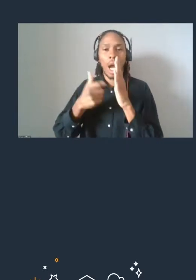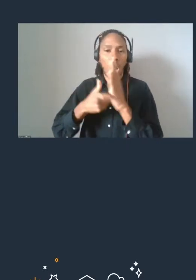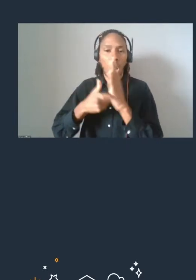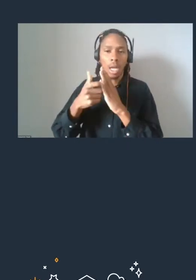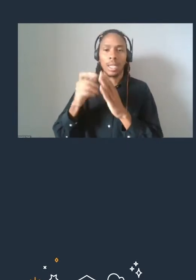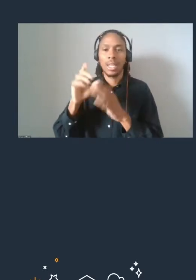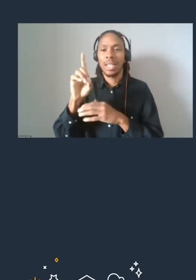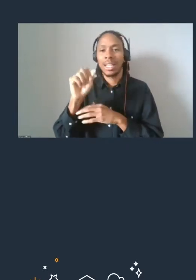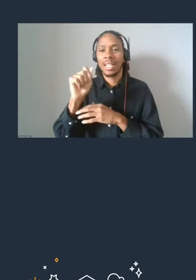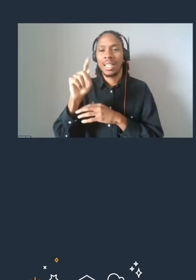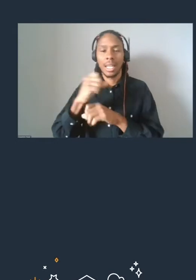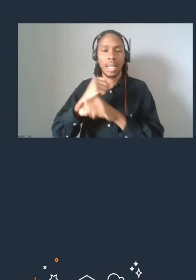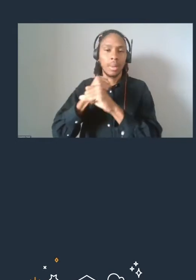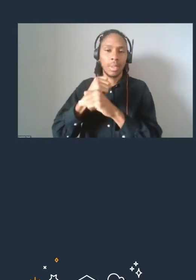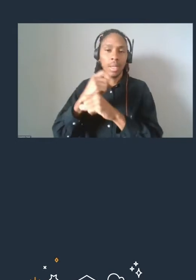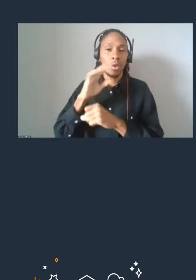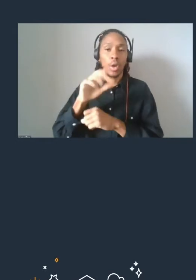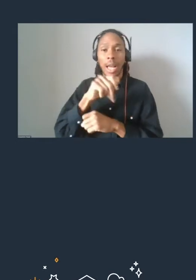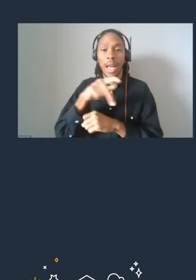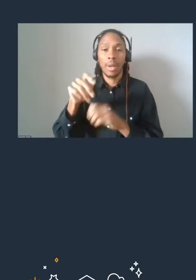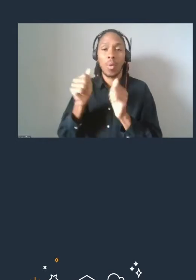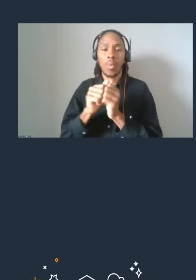for your applications with AWS Backup.